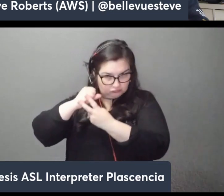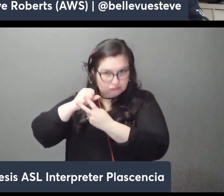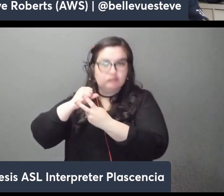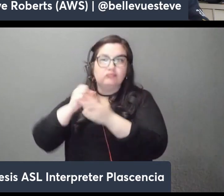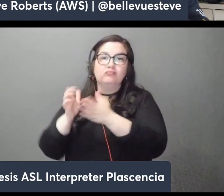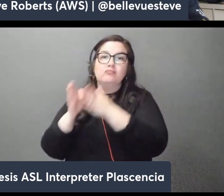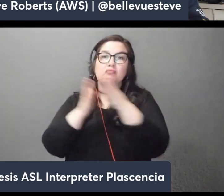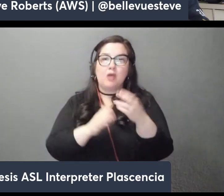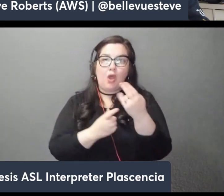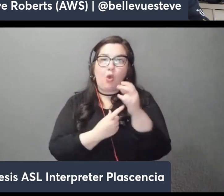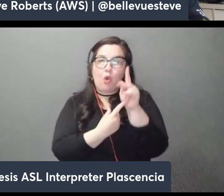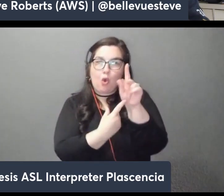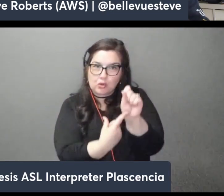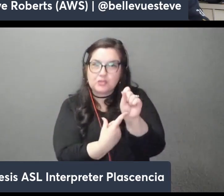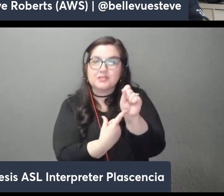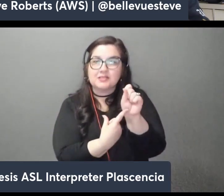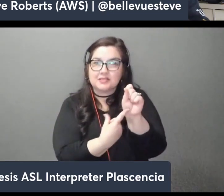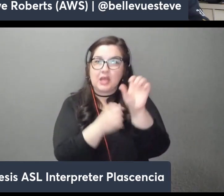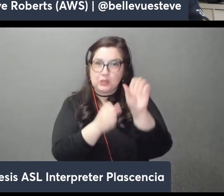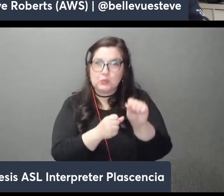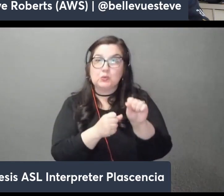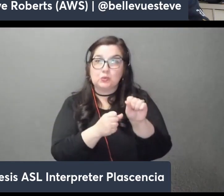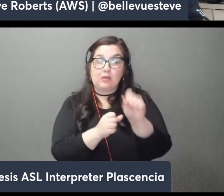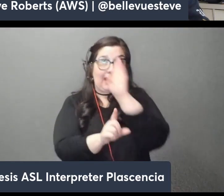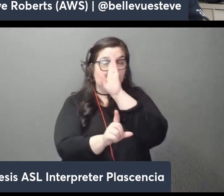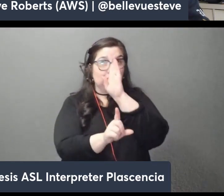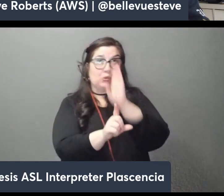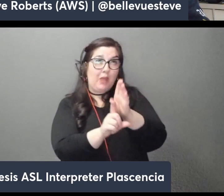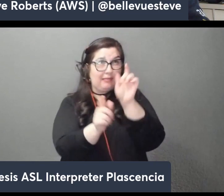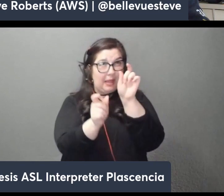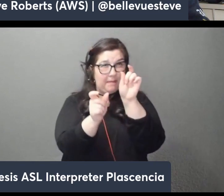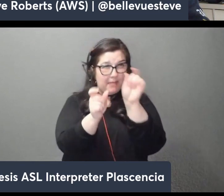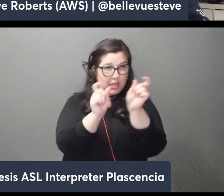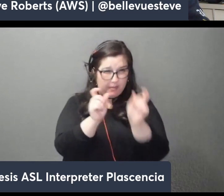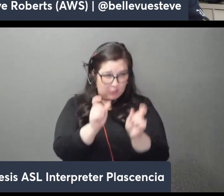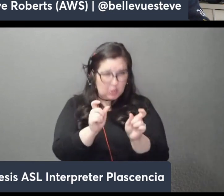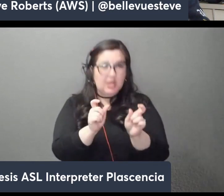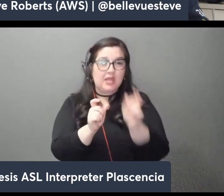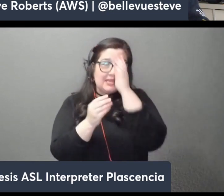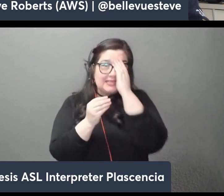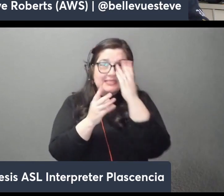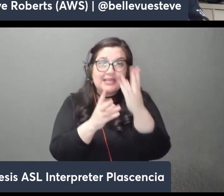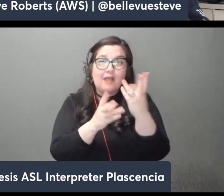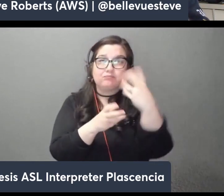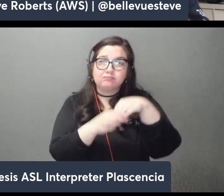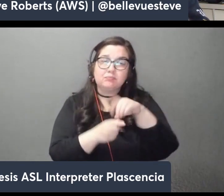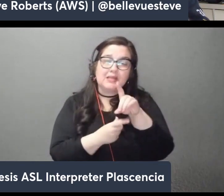We have hooks that let you directly manipulate data that's in DynamoDB.